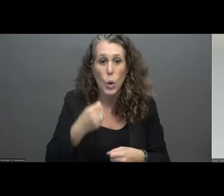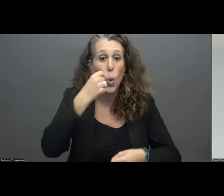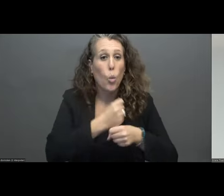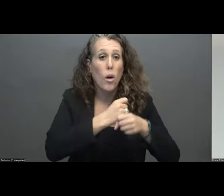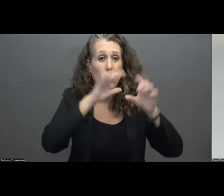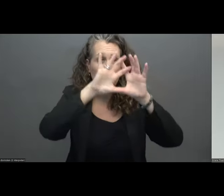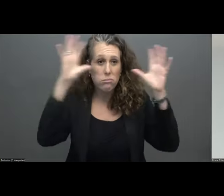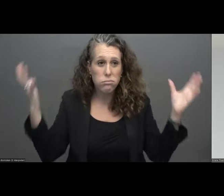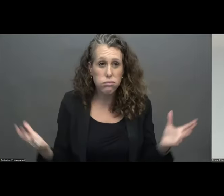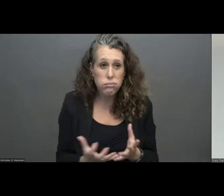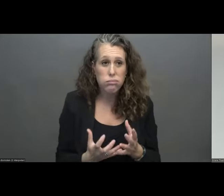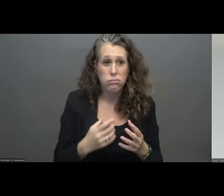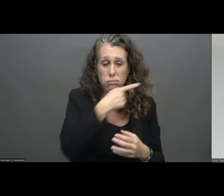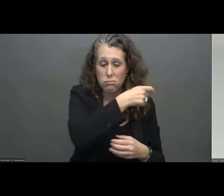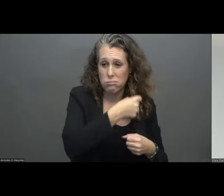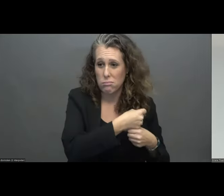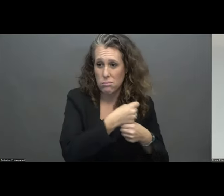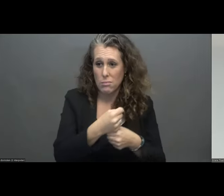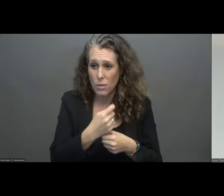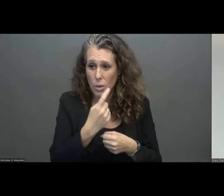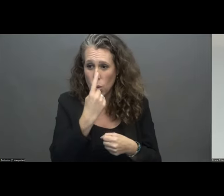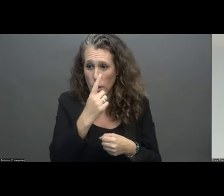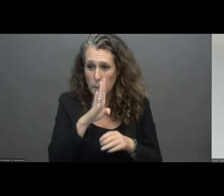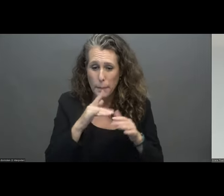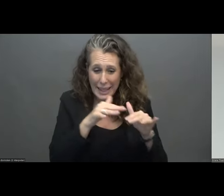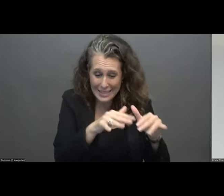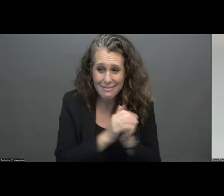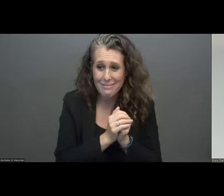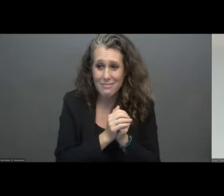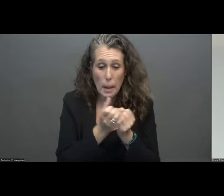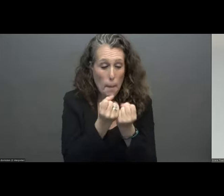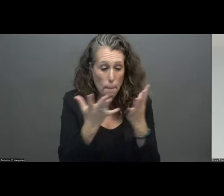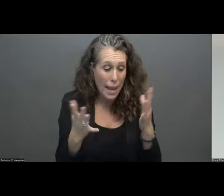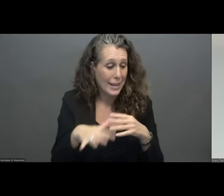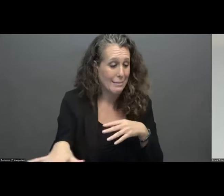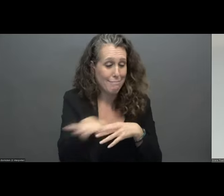a pool of preliminary results law protection social essentially $2 period, couldn't say